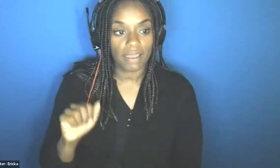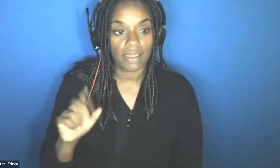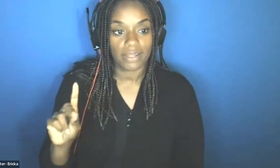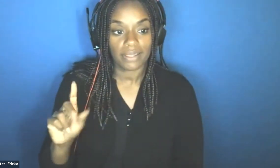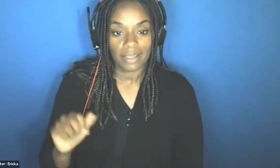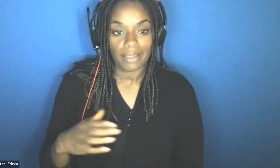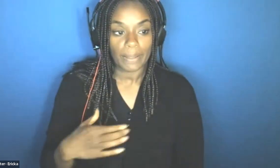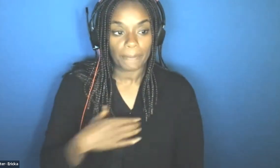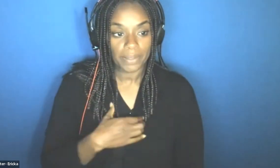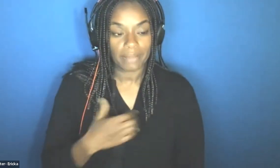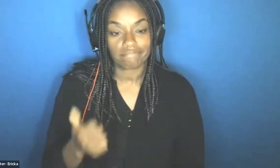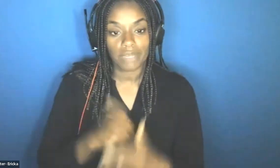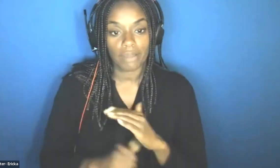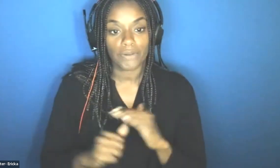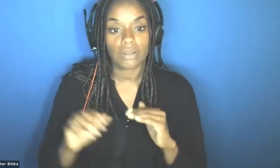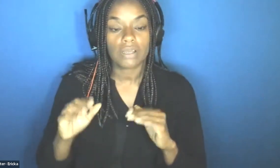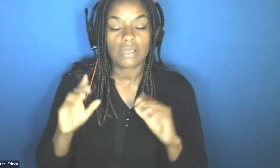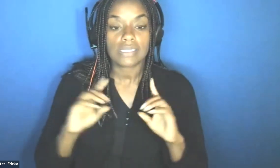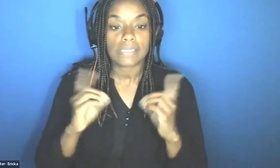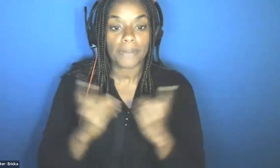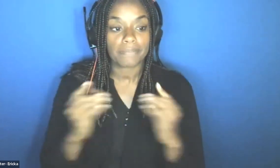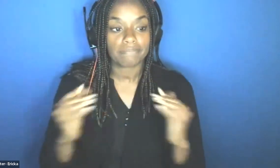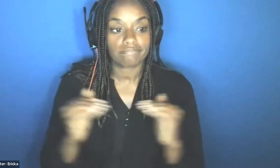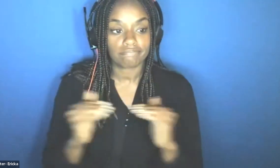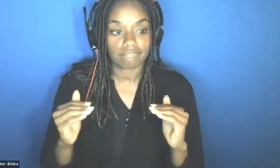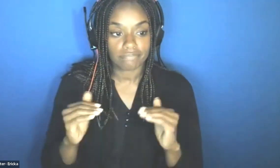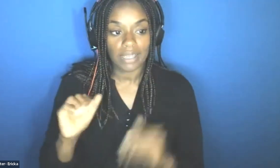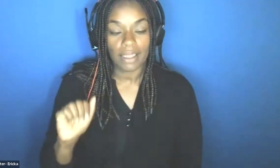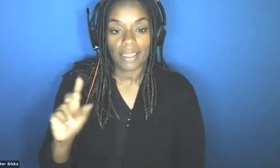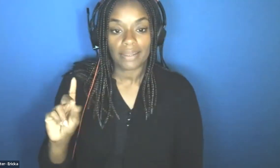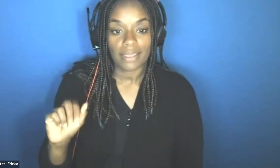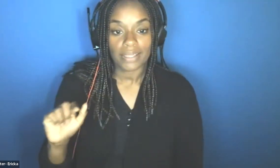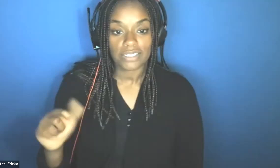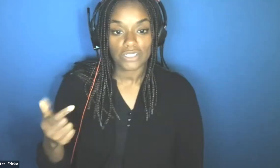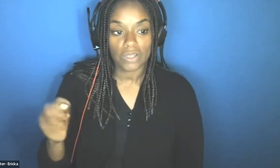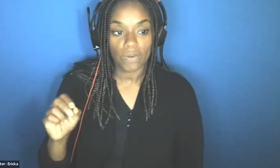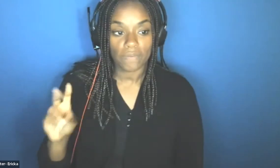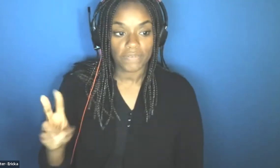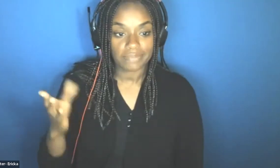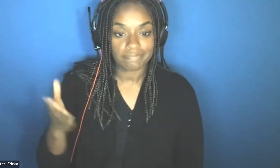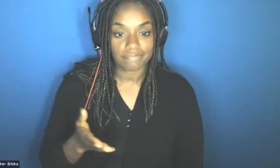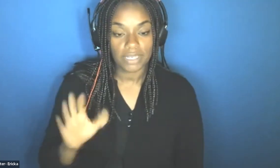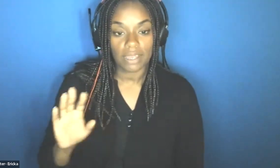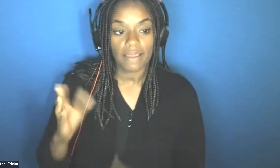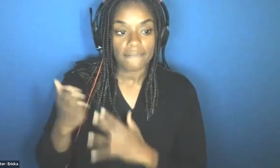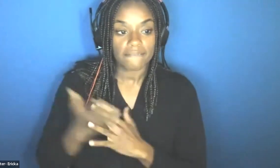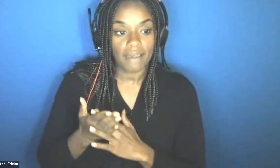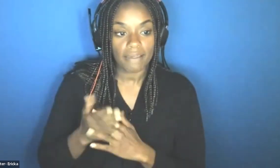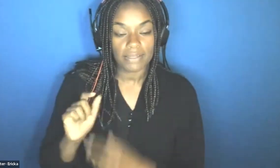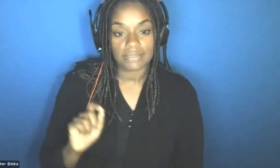You might also have protection under the department of justice.